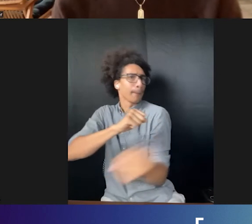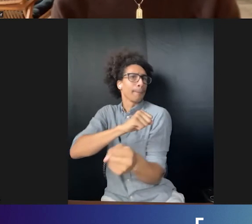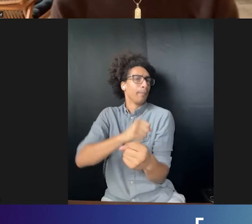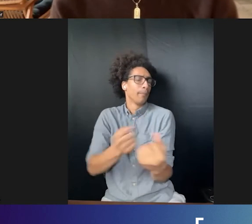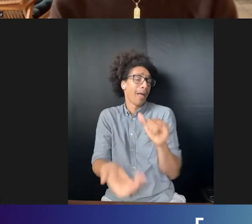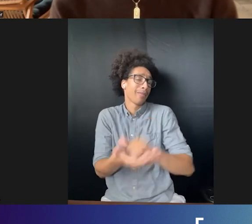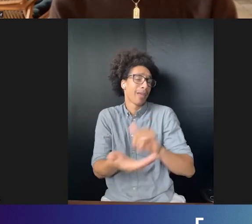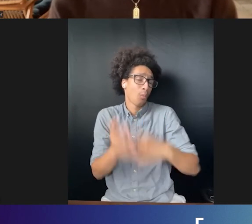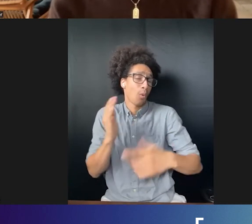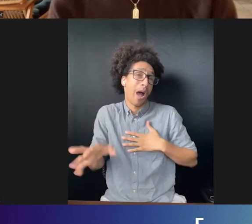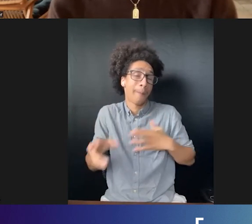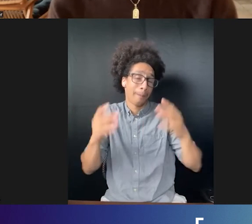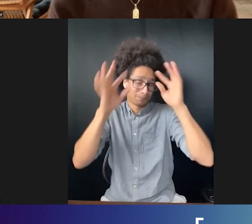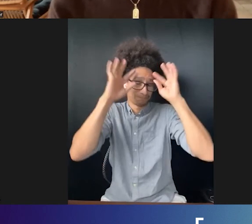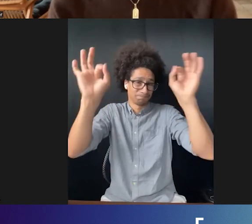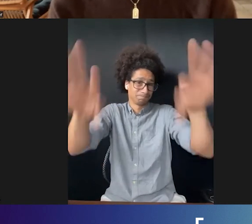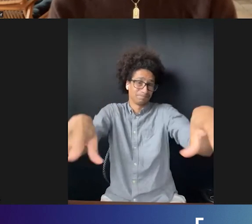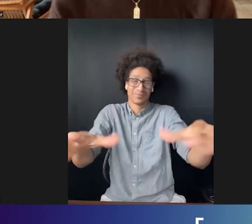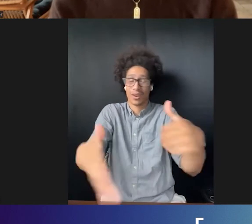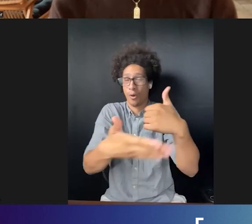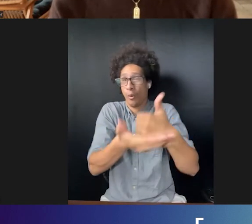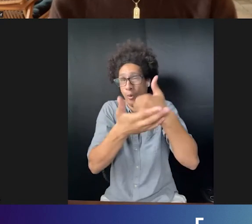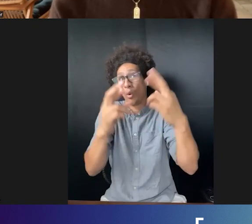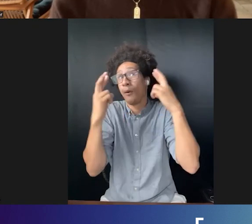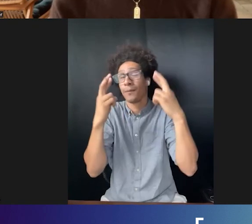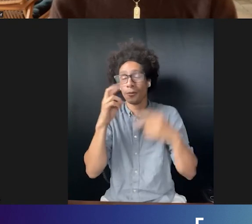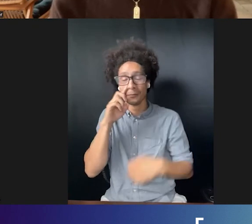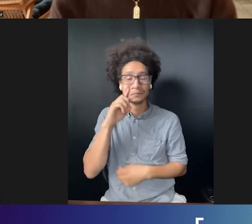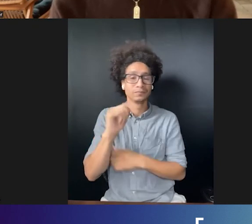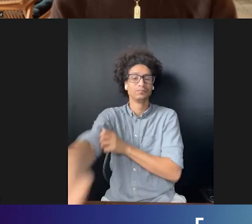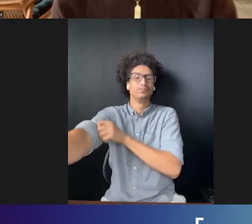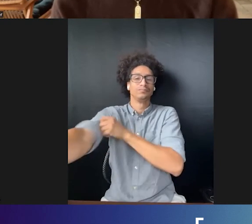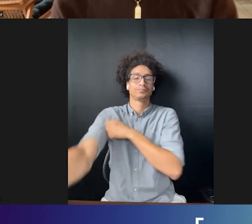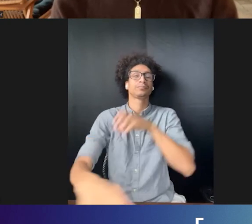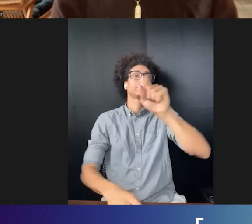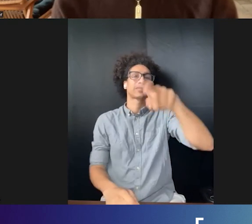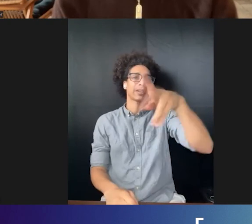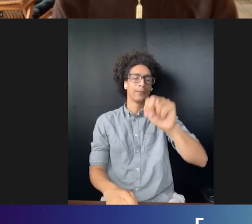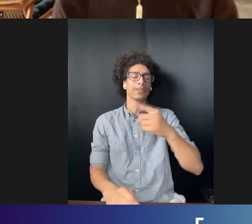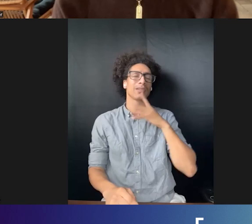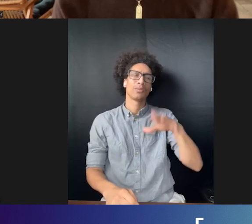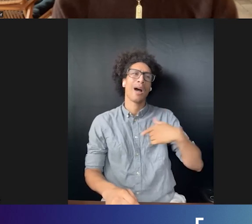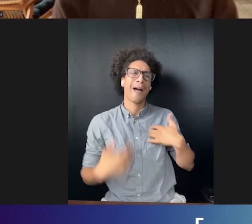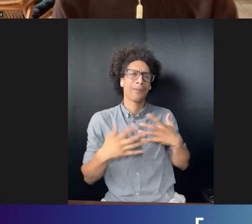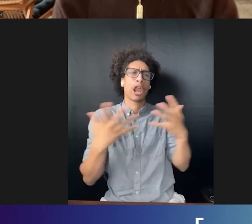I mean, I, I certainly have a lot of strong opinions about this. It maybe it might be because of the recent work I've been doing